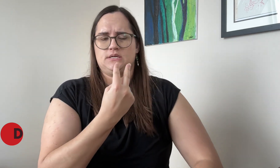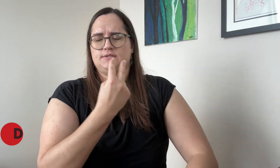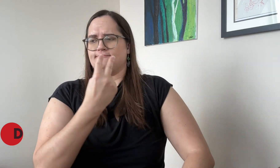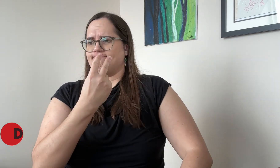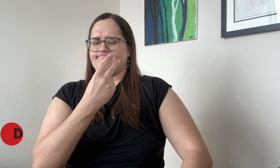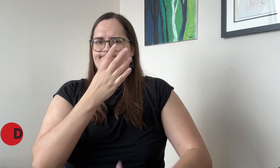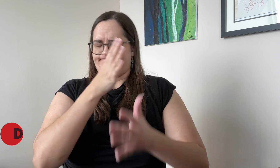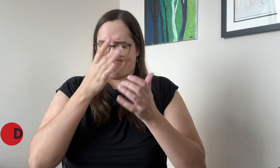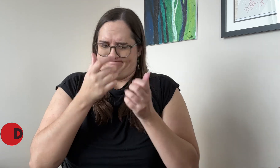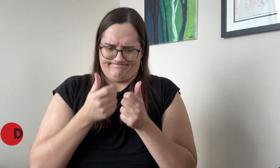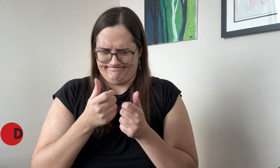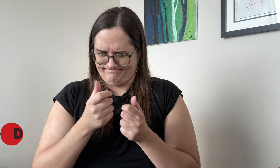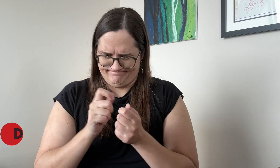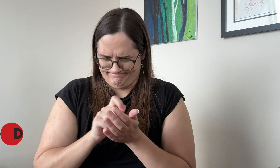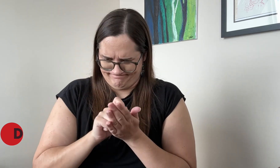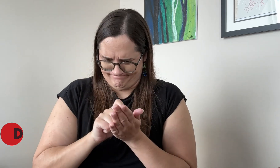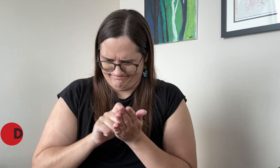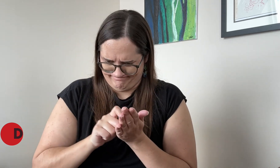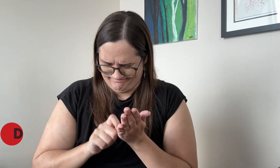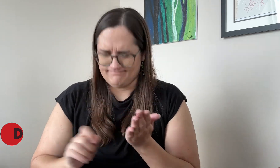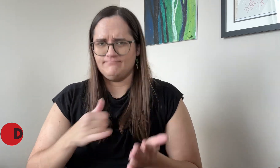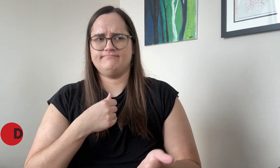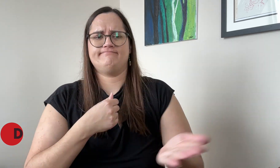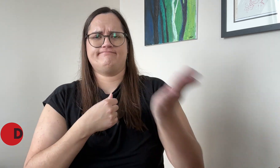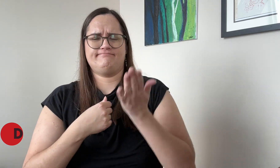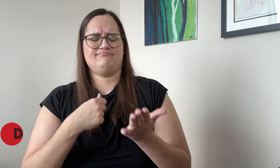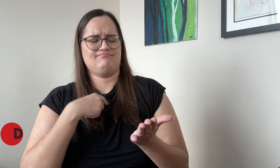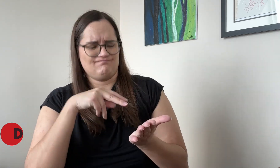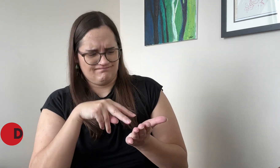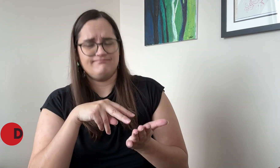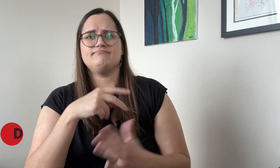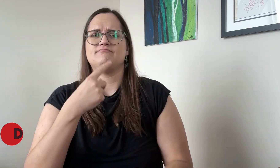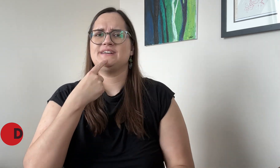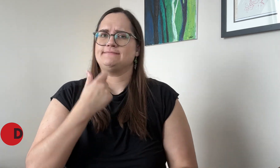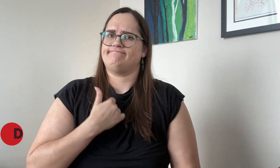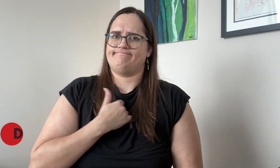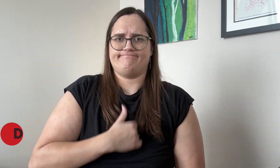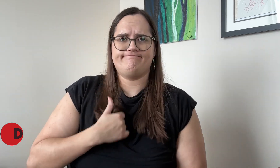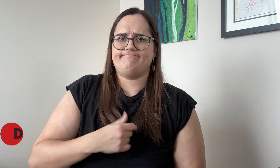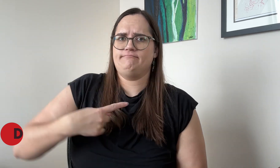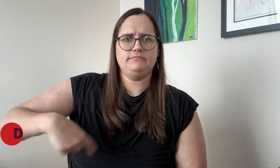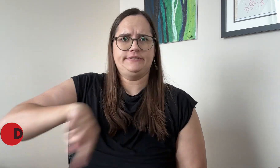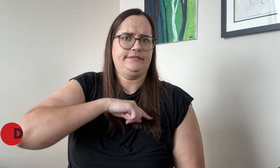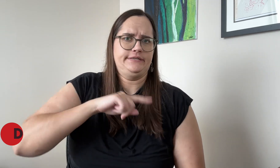I said yes, I am Deaf. His eyes darted back and forth and replied "Sorry,